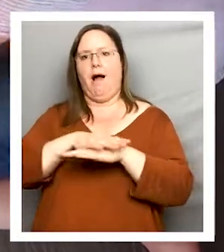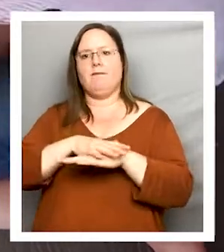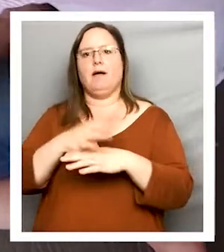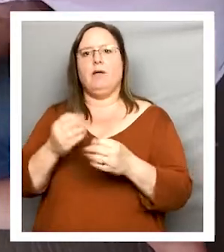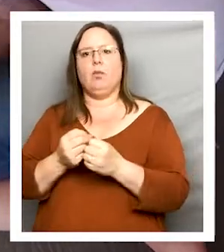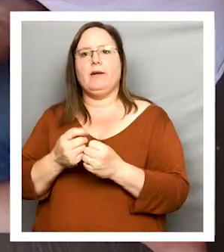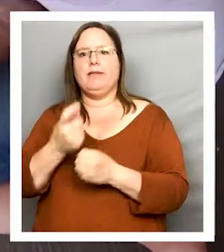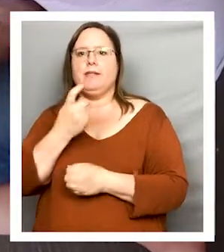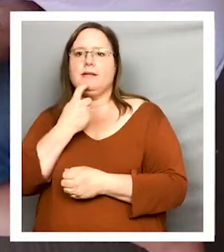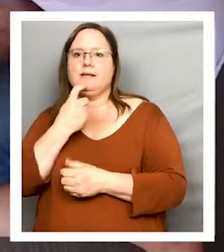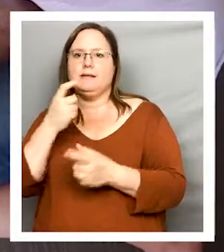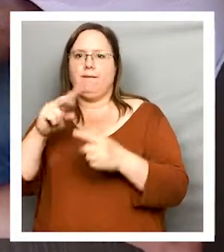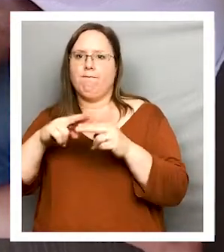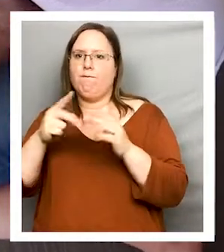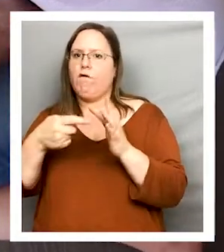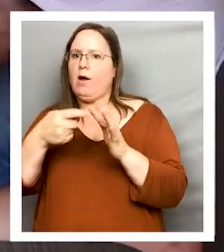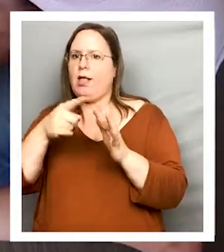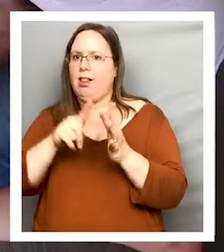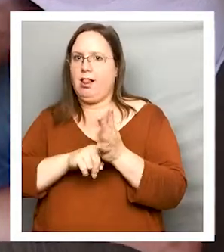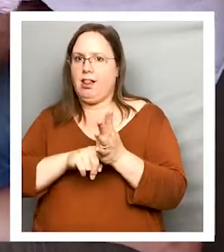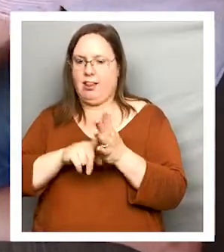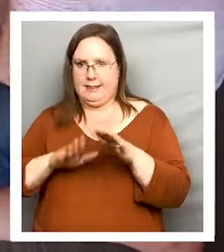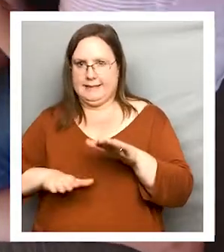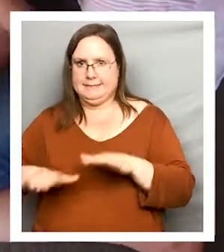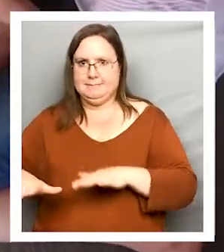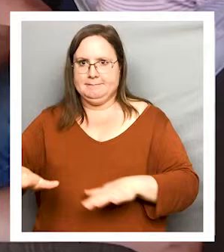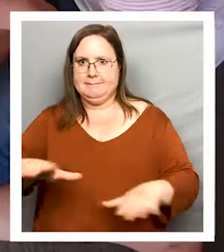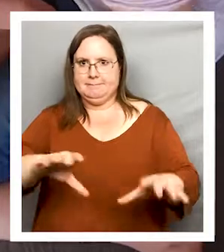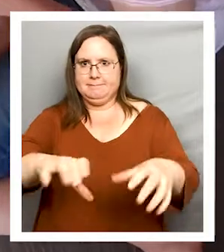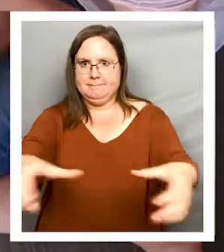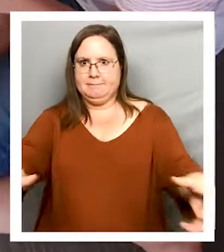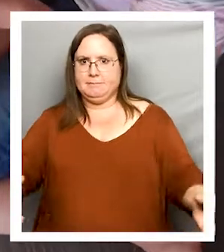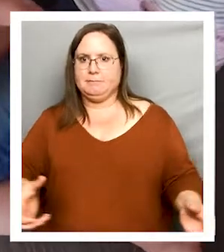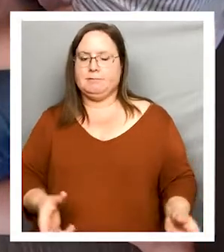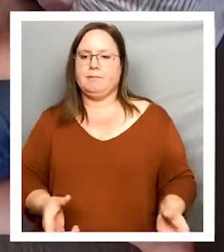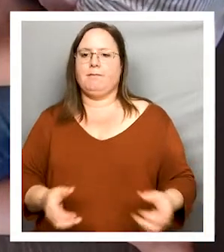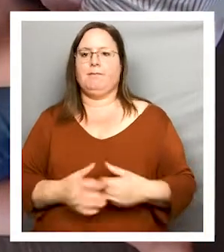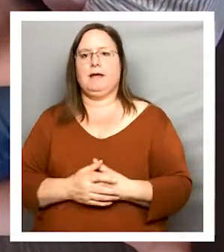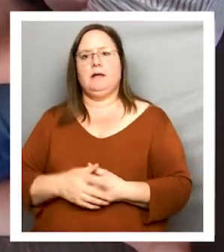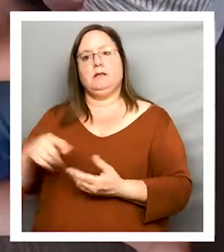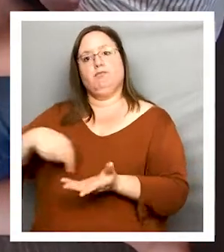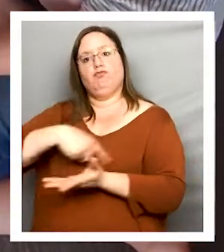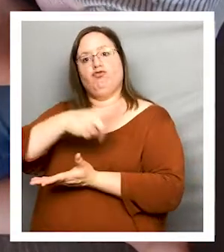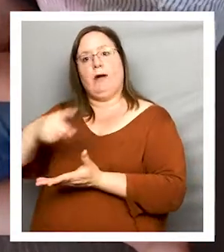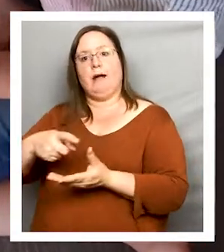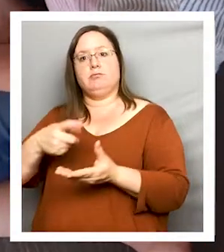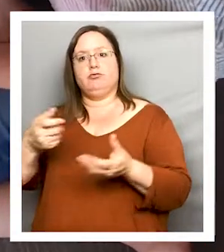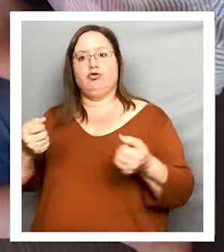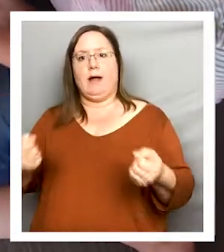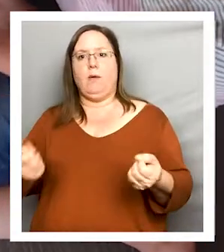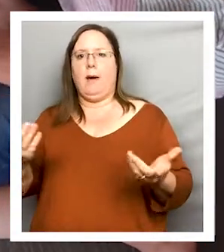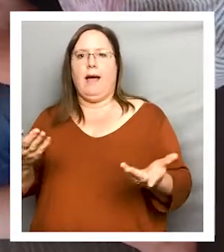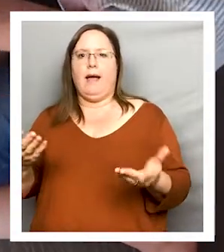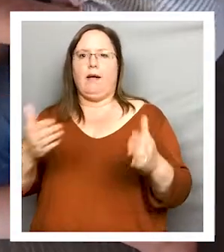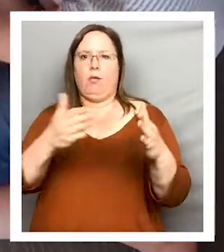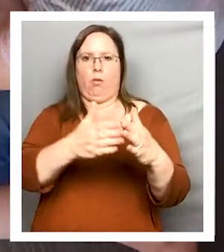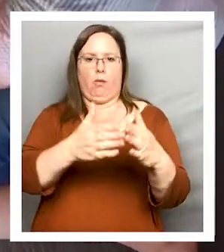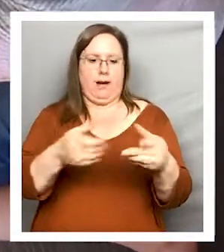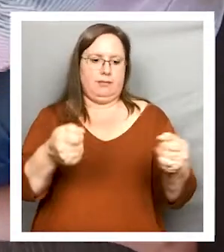tray and place it in one of the corners of our sensory space next up we've got the sand open your bag